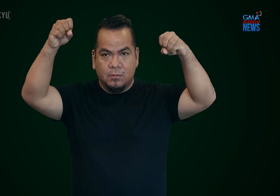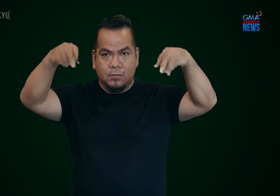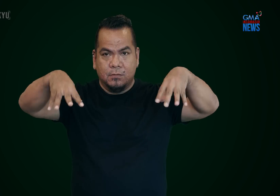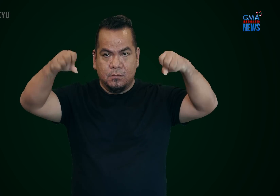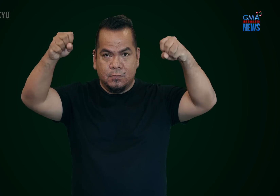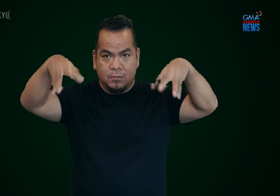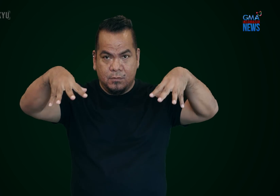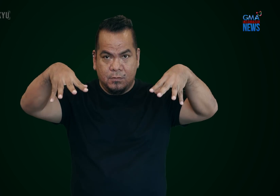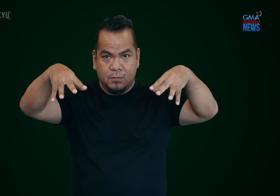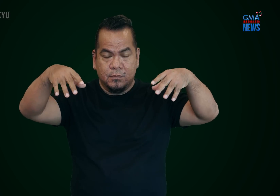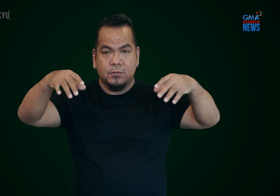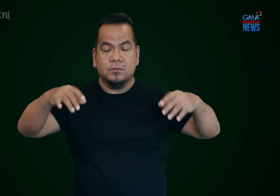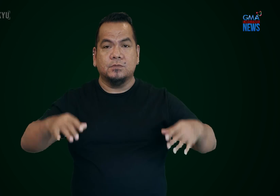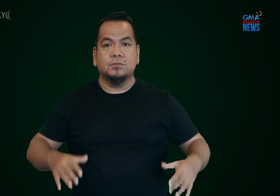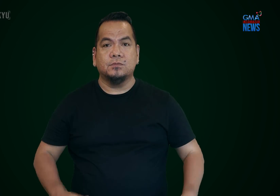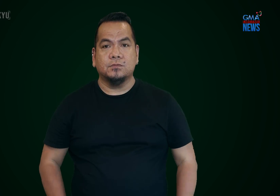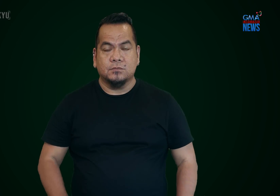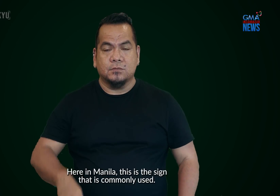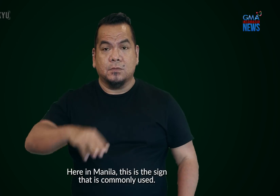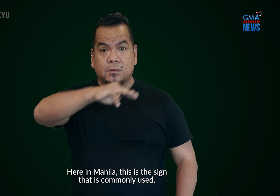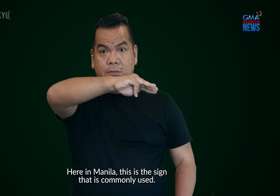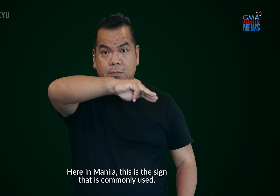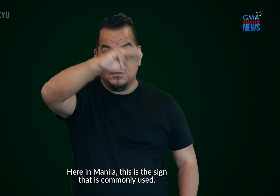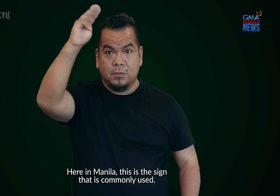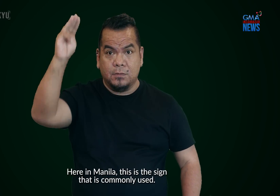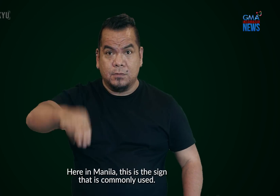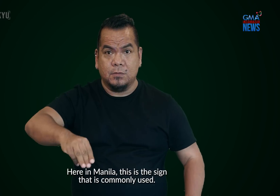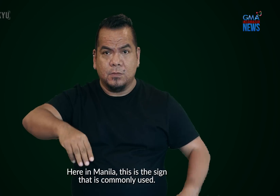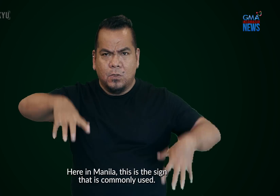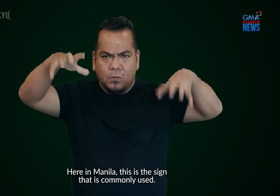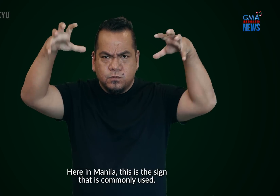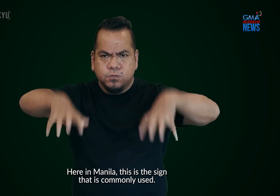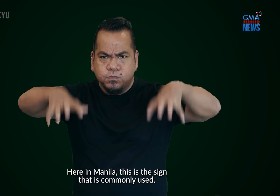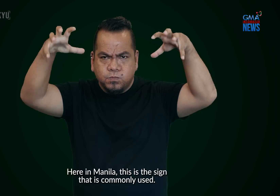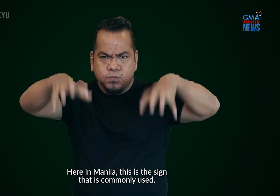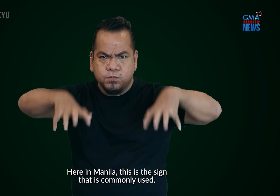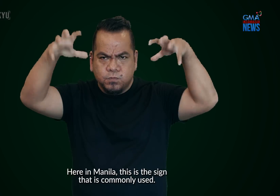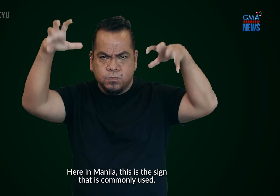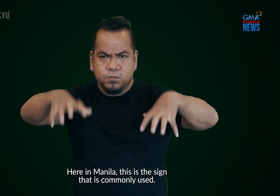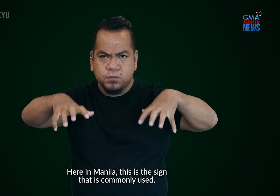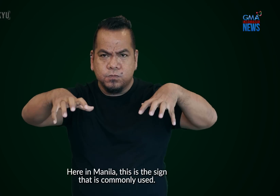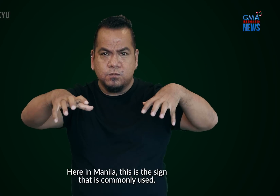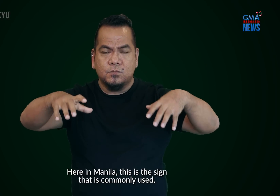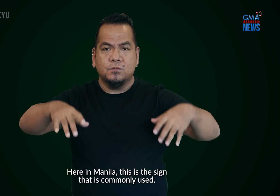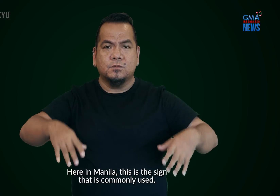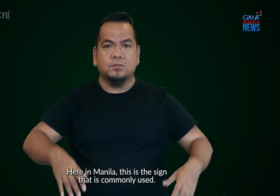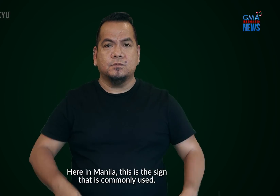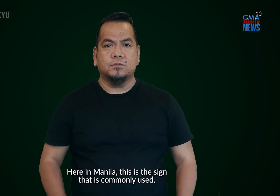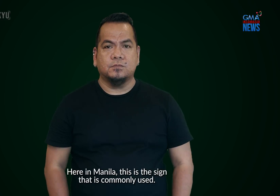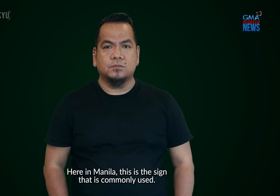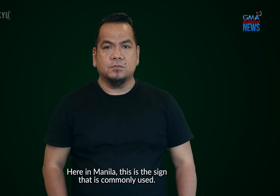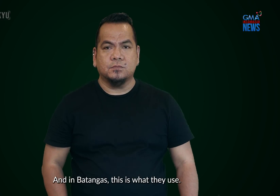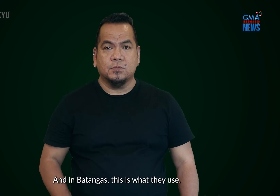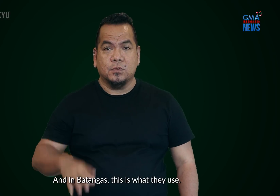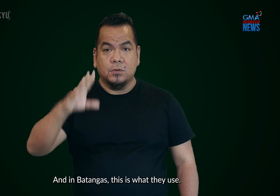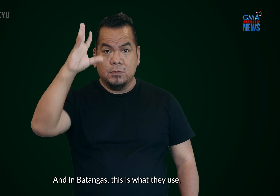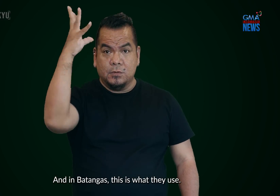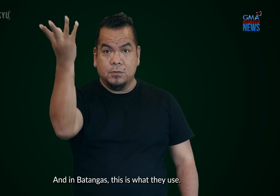For the rain, there are variations of signs. In Baguio, this is the sign they use.